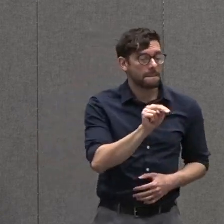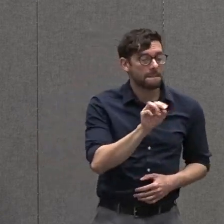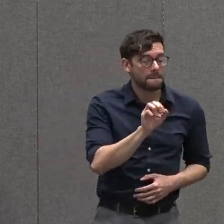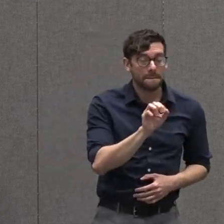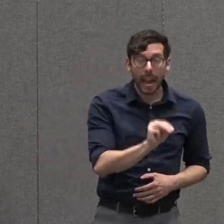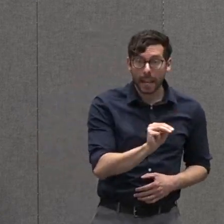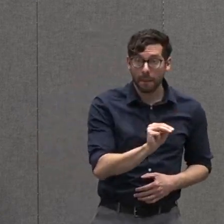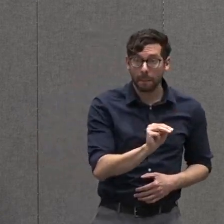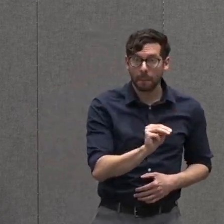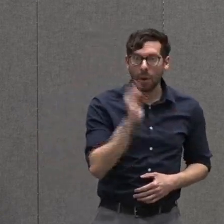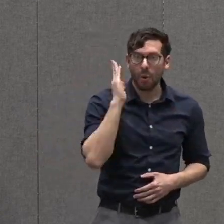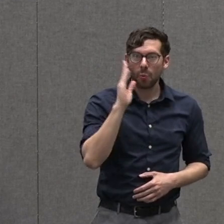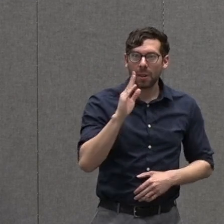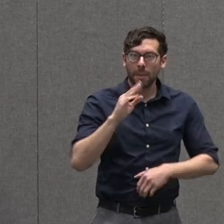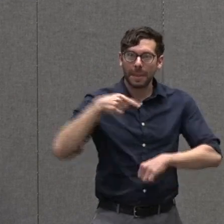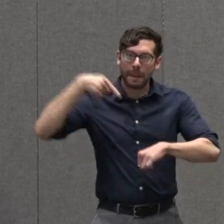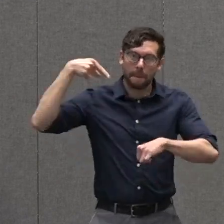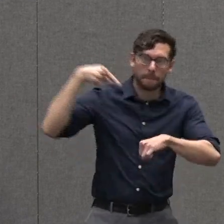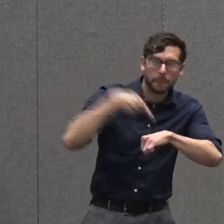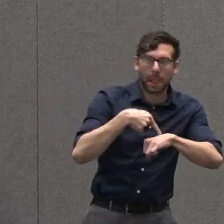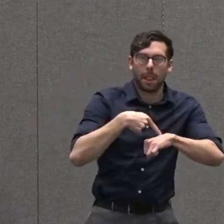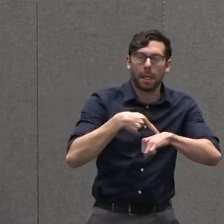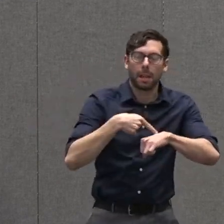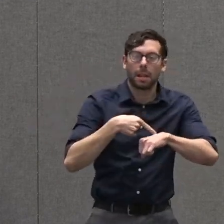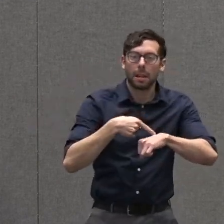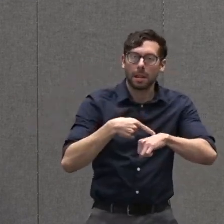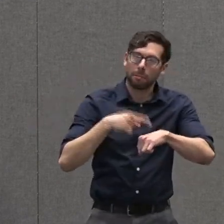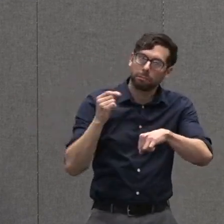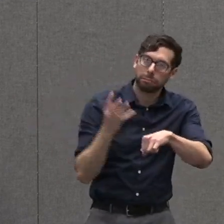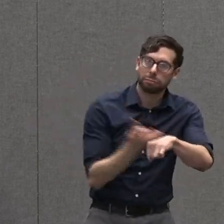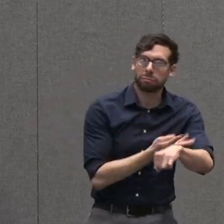not a poisonous animal. Okay, and you brought some examples here,